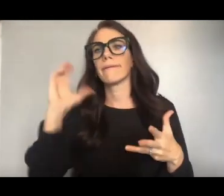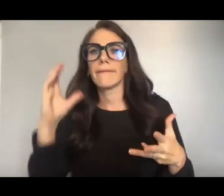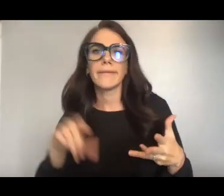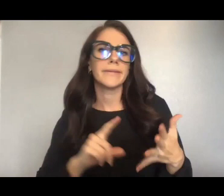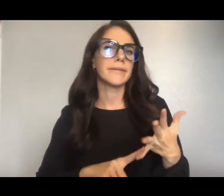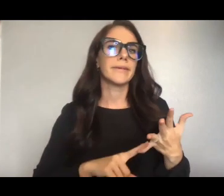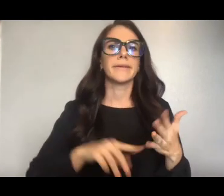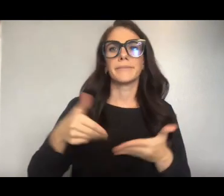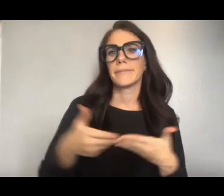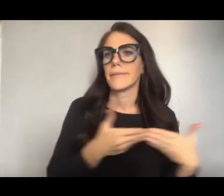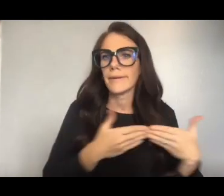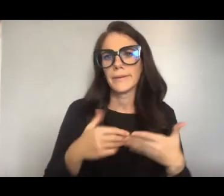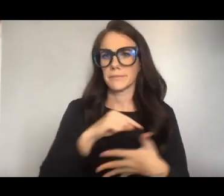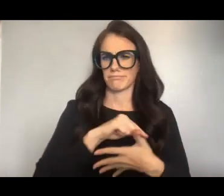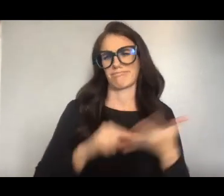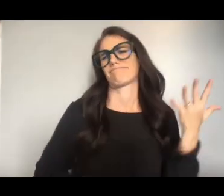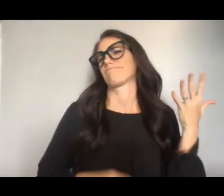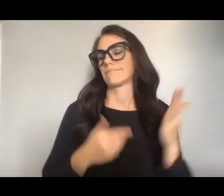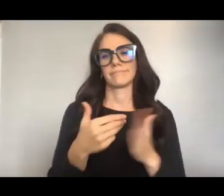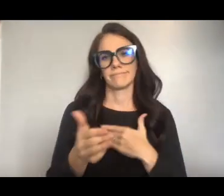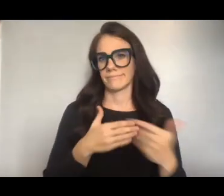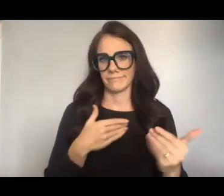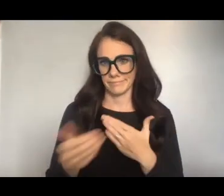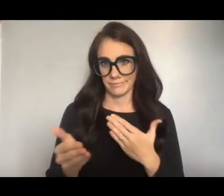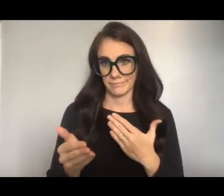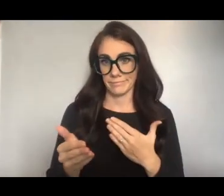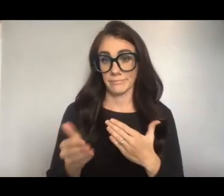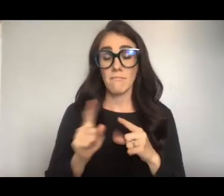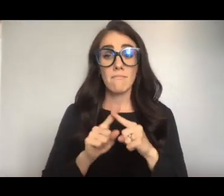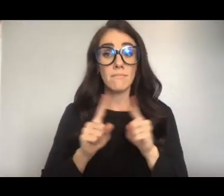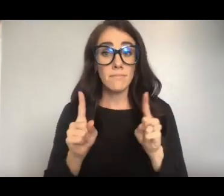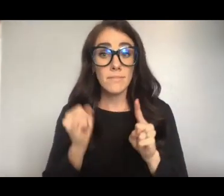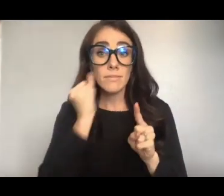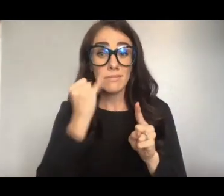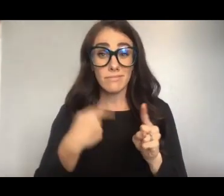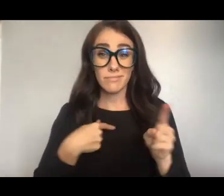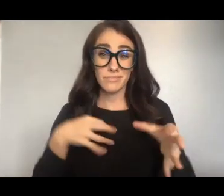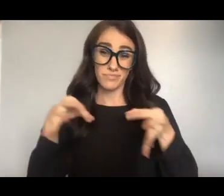list. My mom, my dad, my cousin, a baby they can all be on the same list.